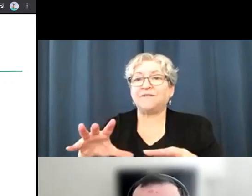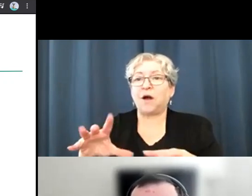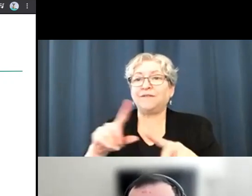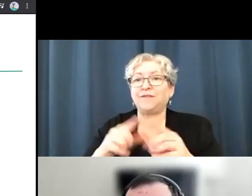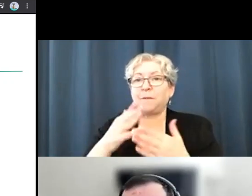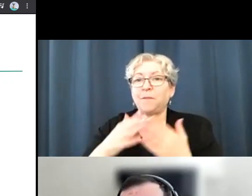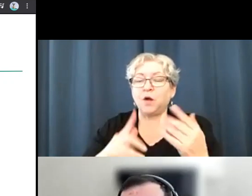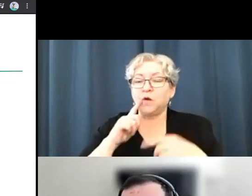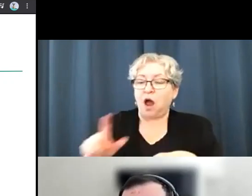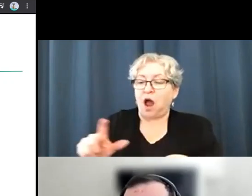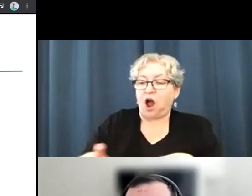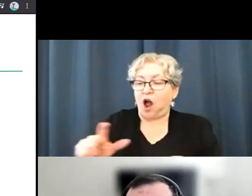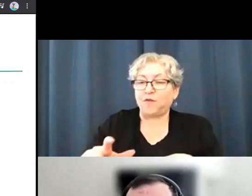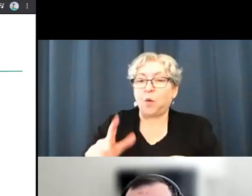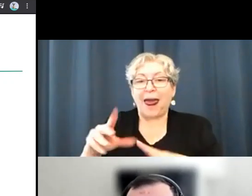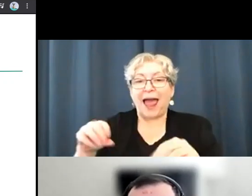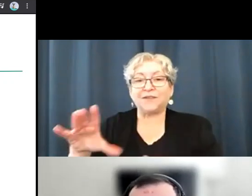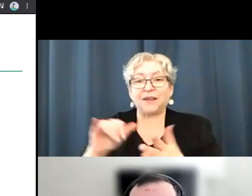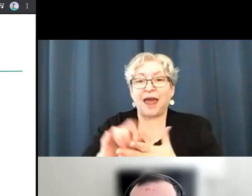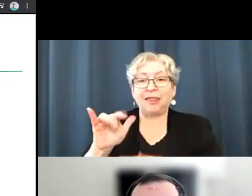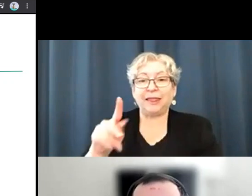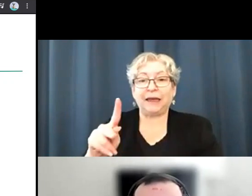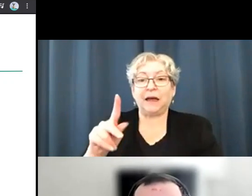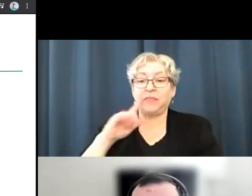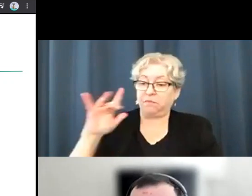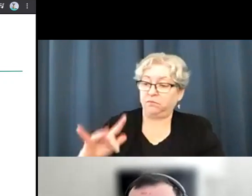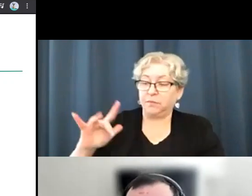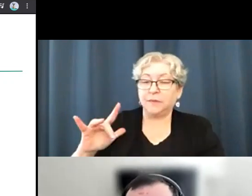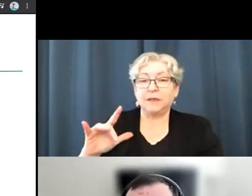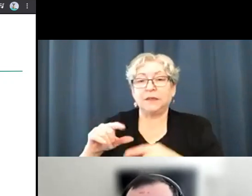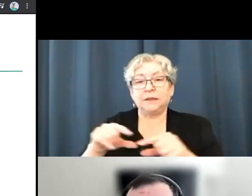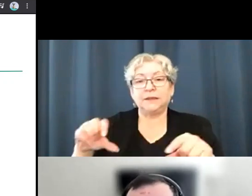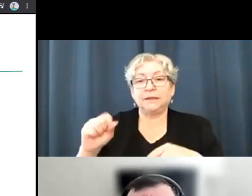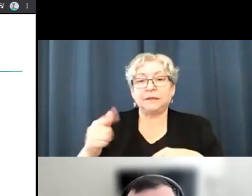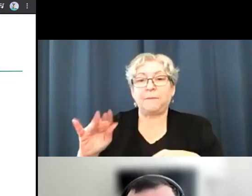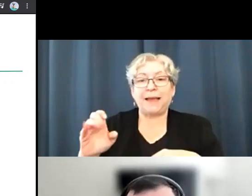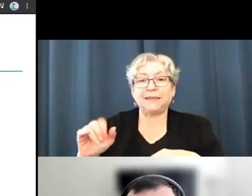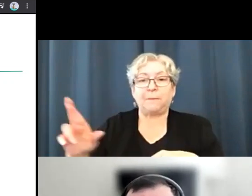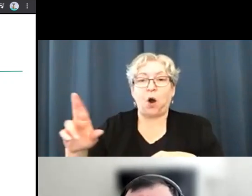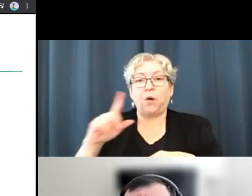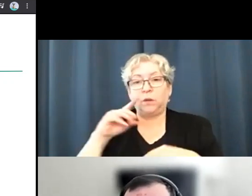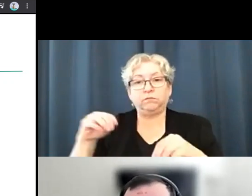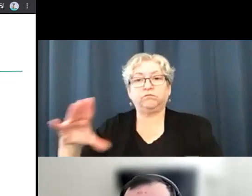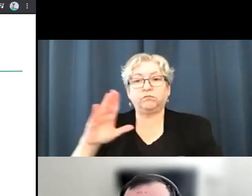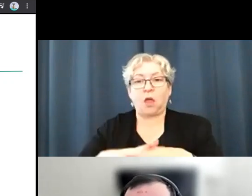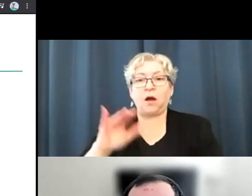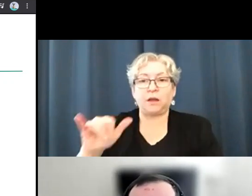or if you activate a link with the keyboard and then press the Space Bar, it's going to activate that link and take you to that page.